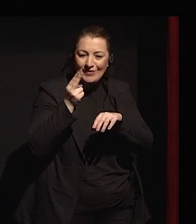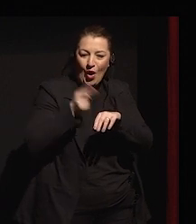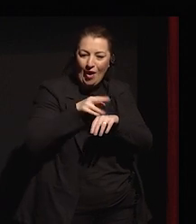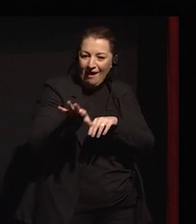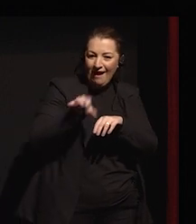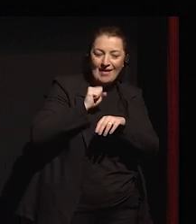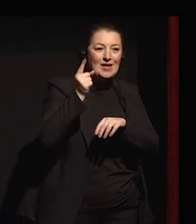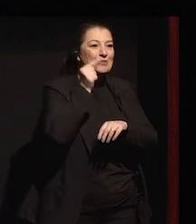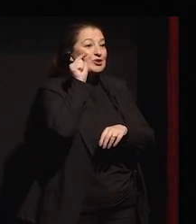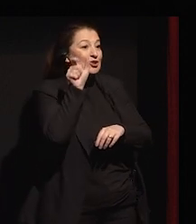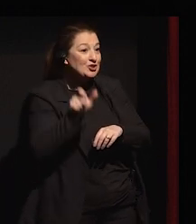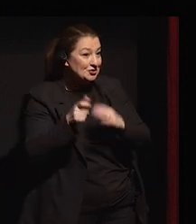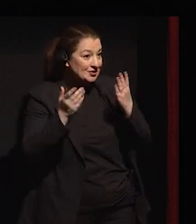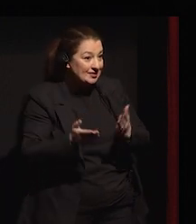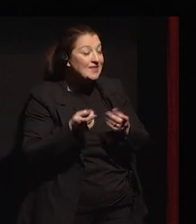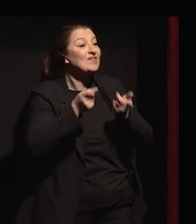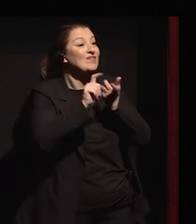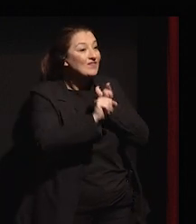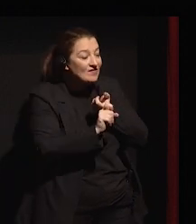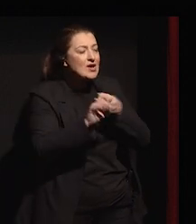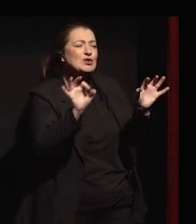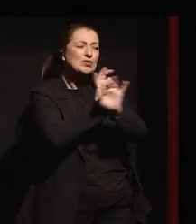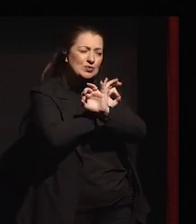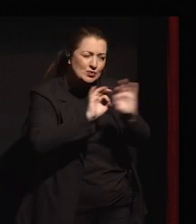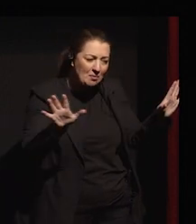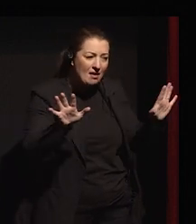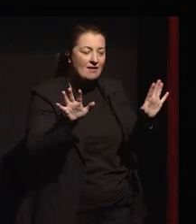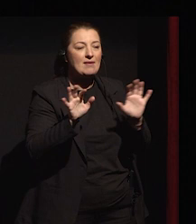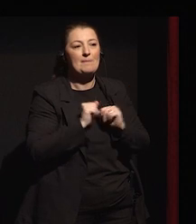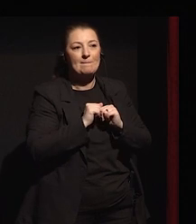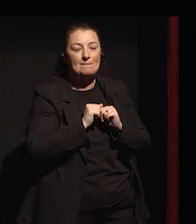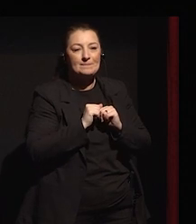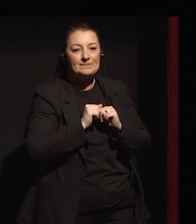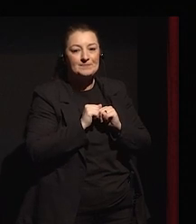And it's just wonderful to hear her think, to hear her talking about WOW.